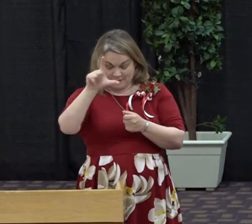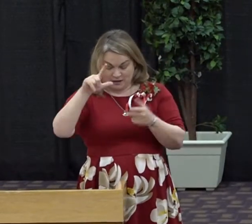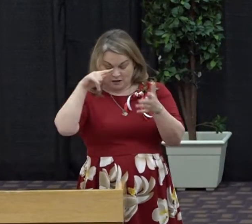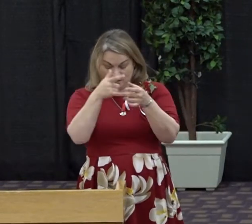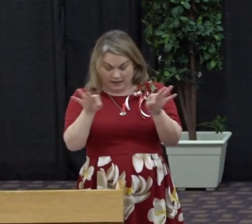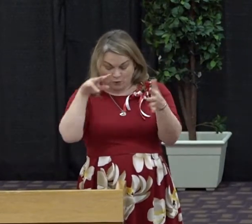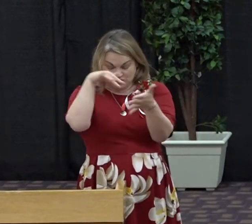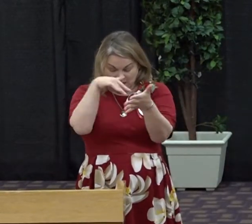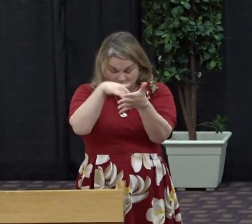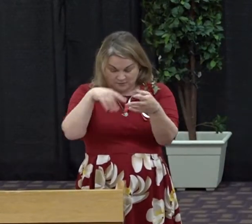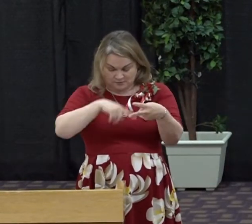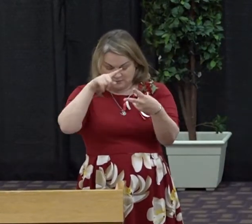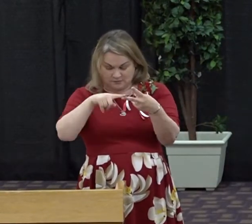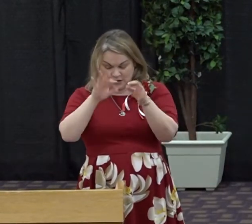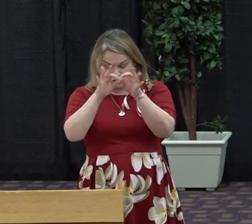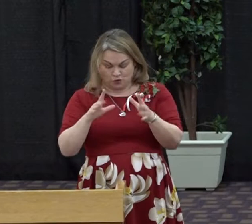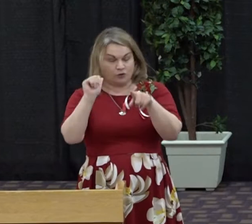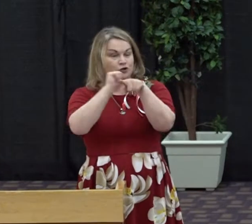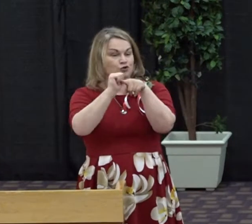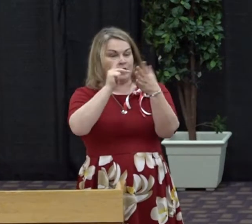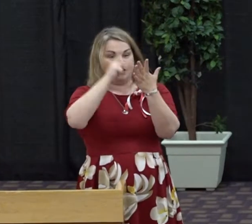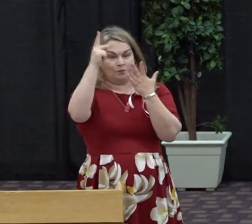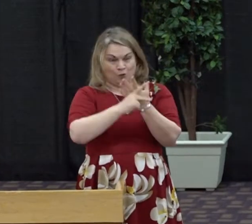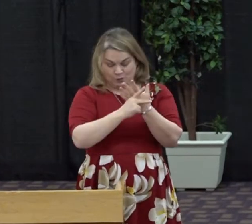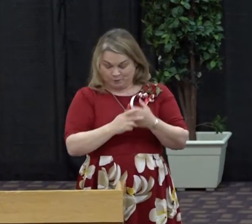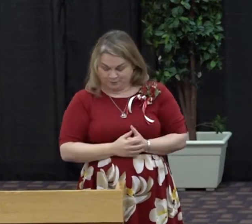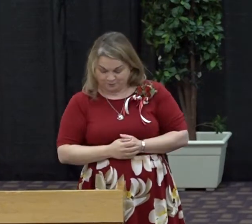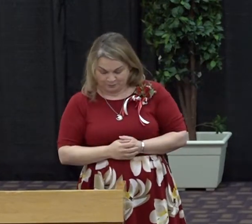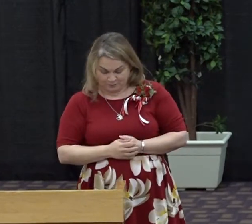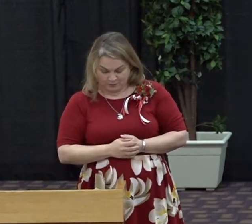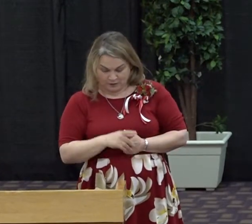The American Sign Language Studies and the Interpreter Training Program.